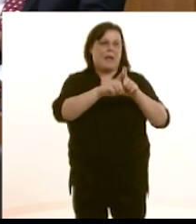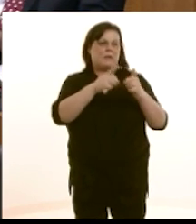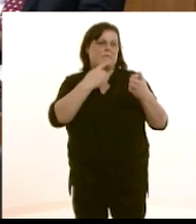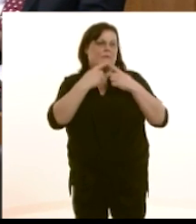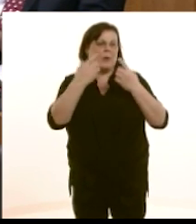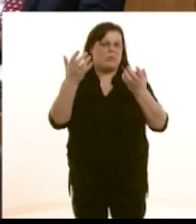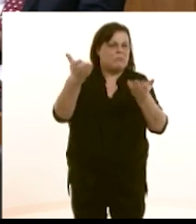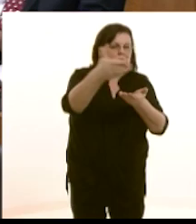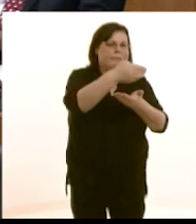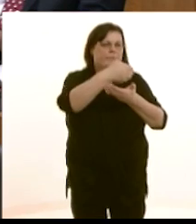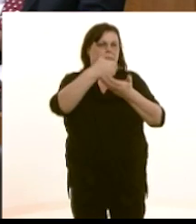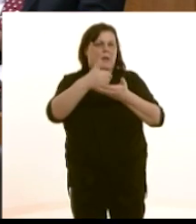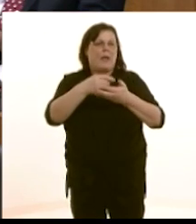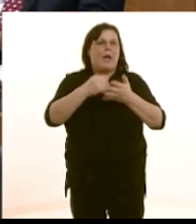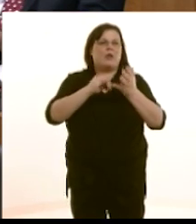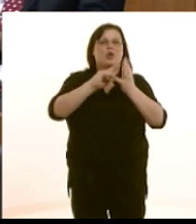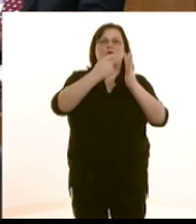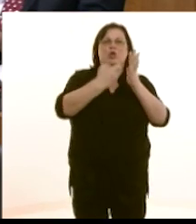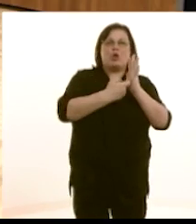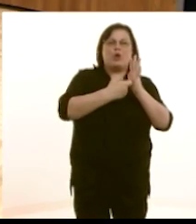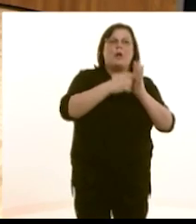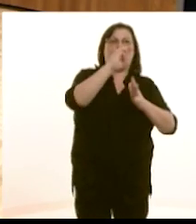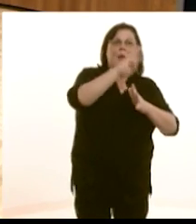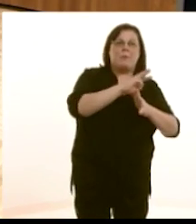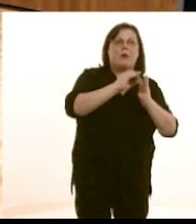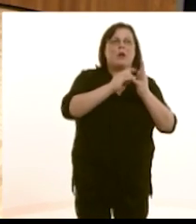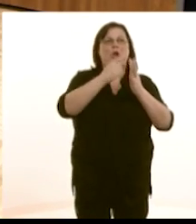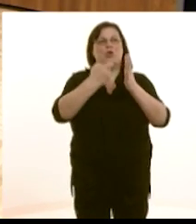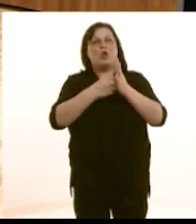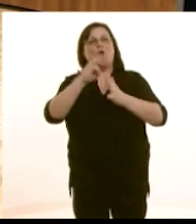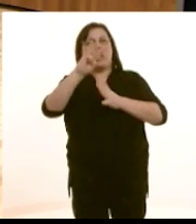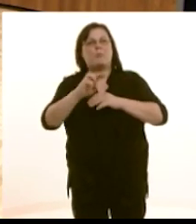SÍr Cymru II are now both operational. William Graham: Thank you, First Minister,